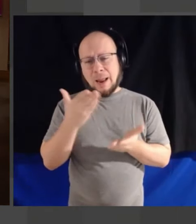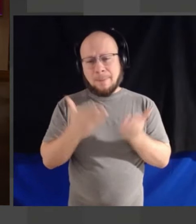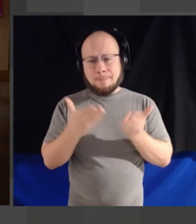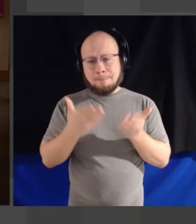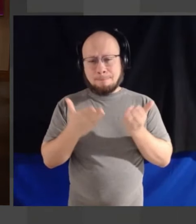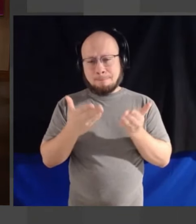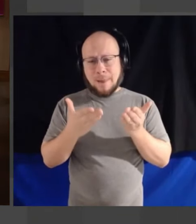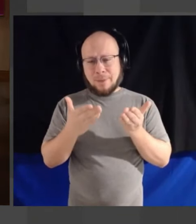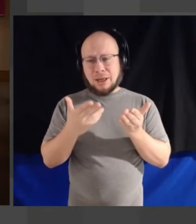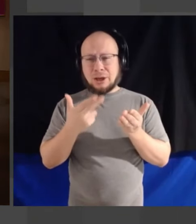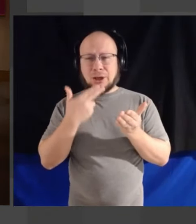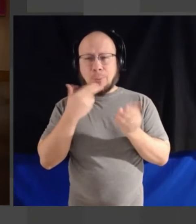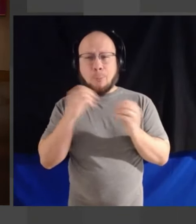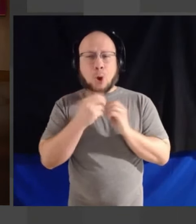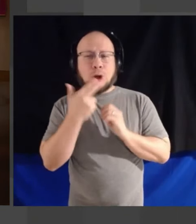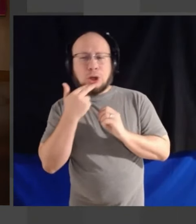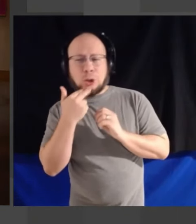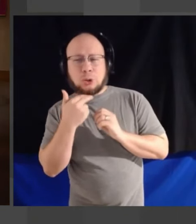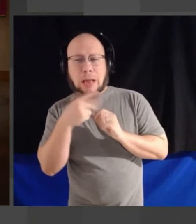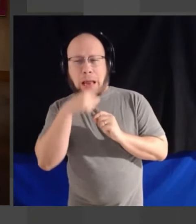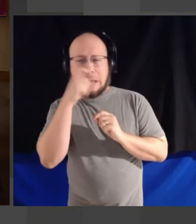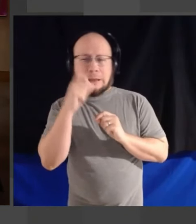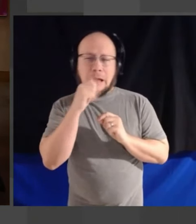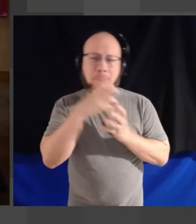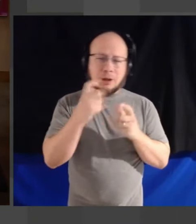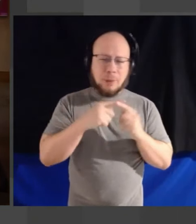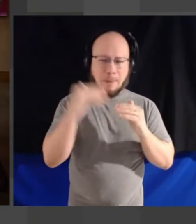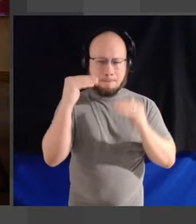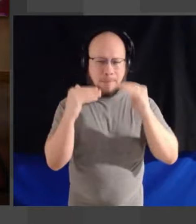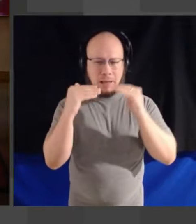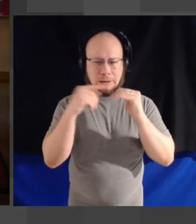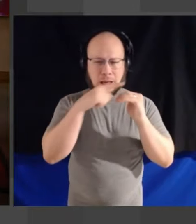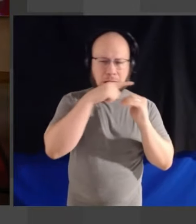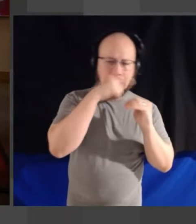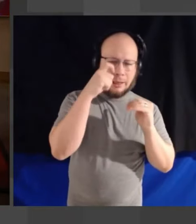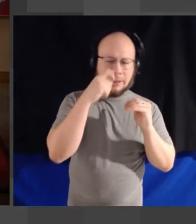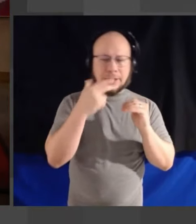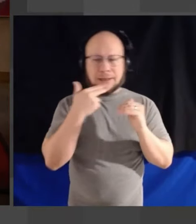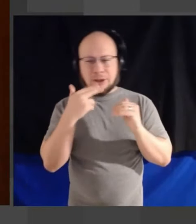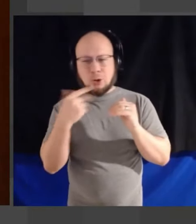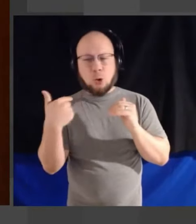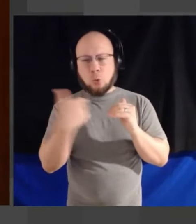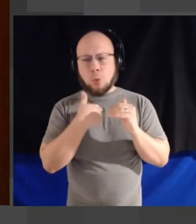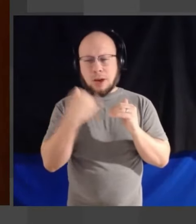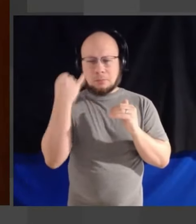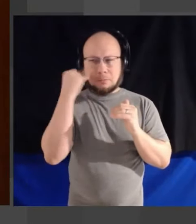I GUESS ON THE UGLY CUTENESS IT MIGHT BE A BIG EMPHASIS ON THE